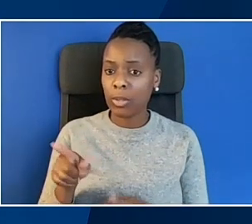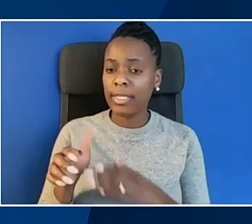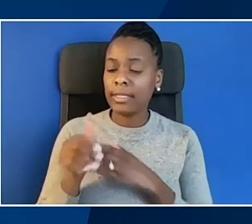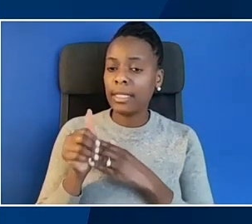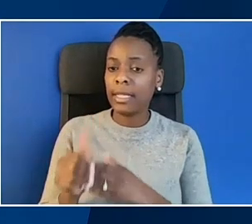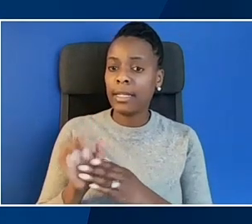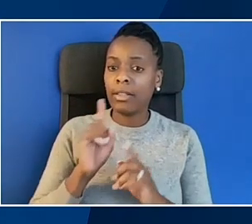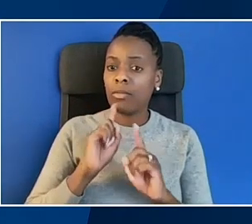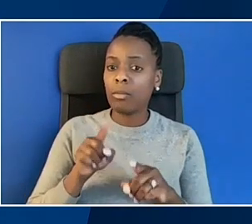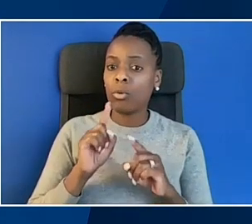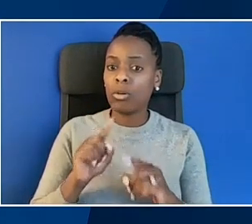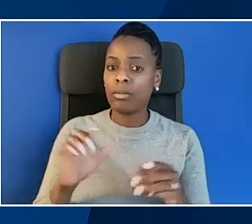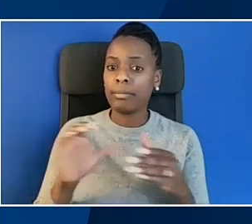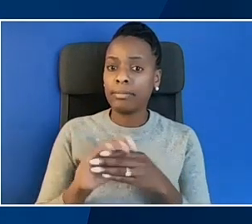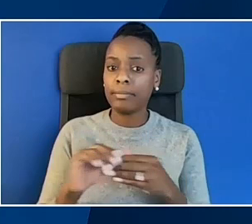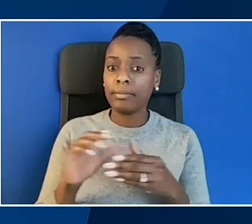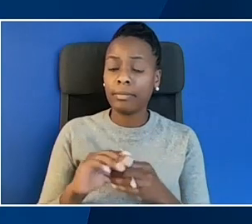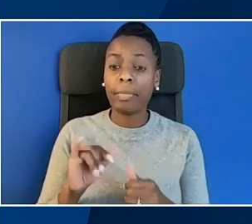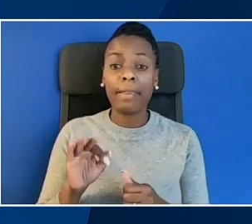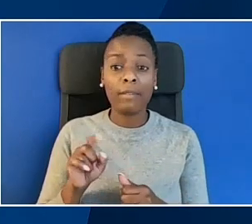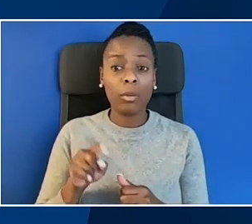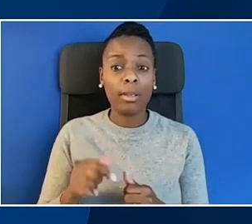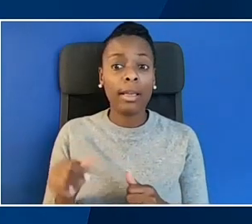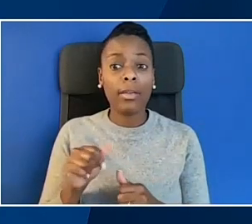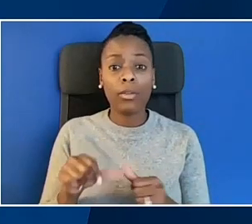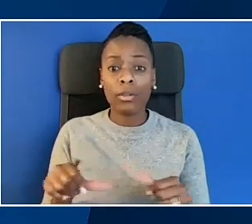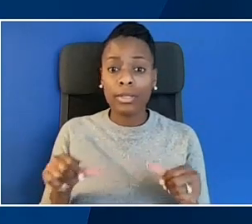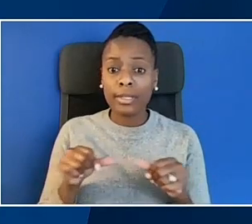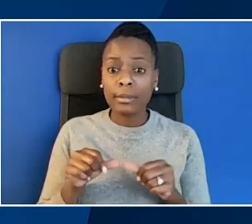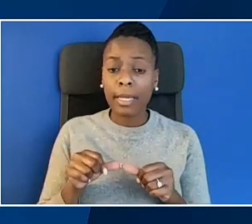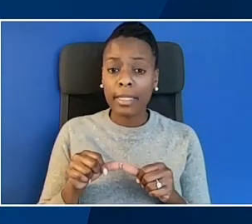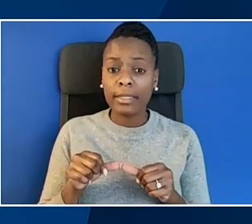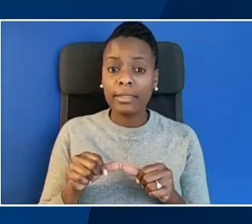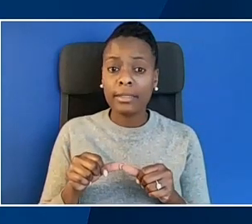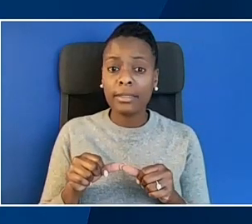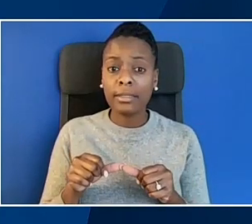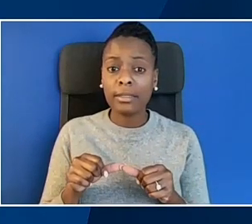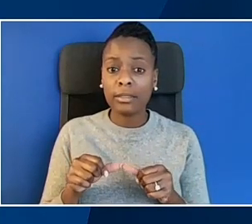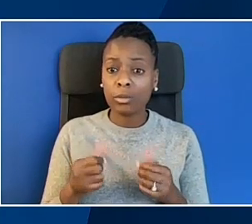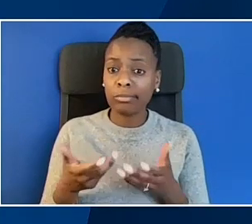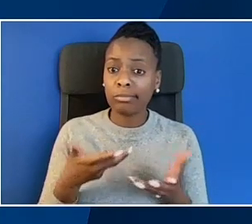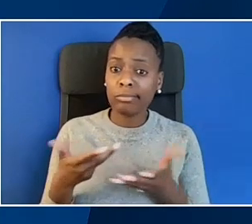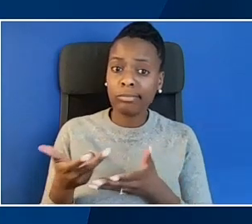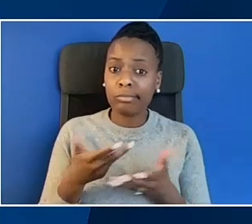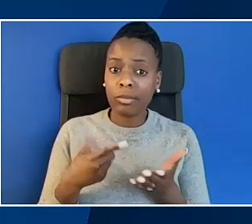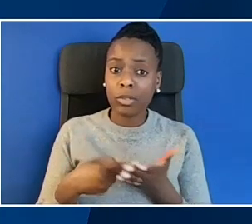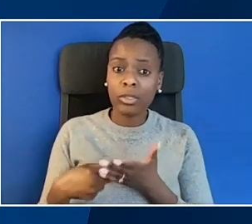If you need additional space to- if you need additional space to talk or discuss anything, just reach out to FMCS.